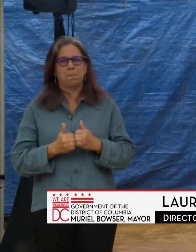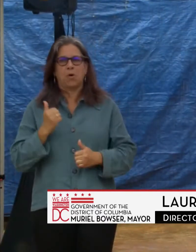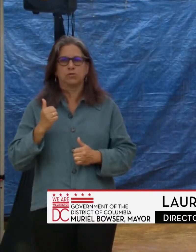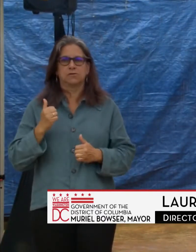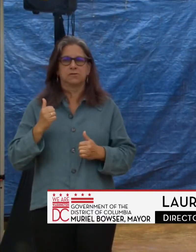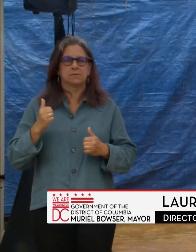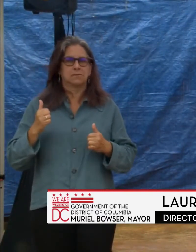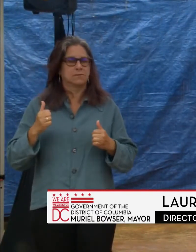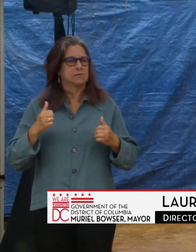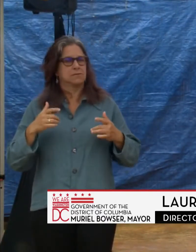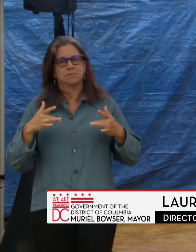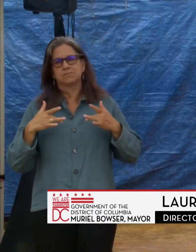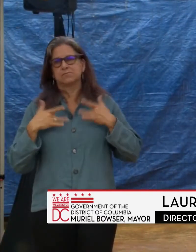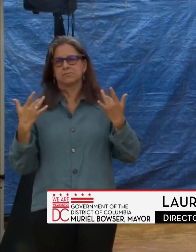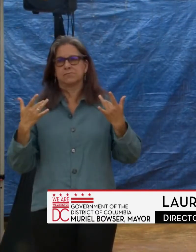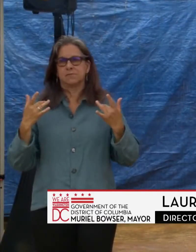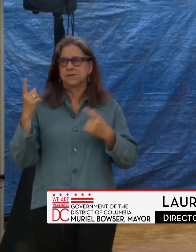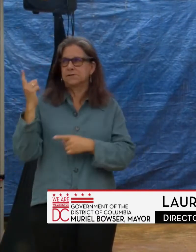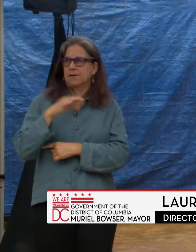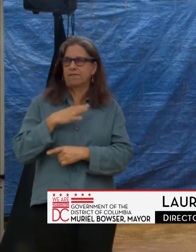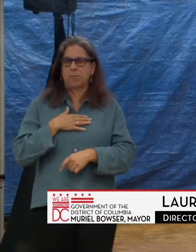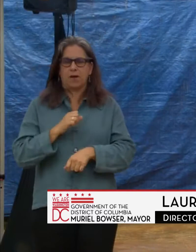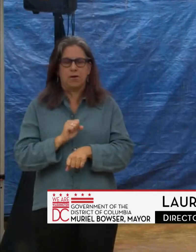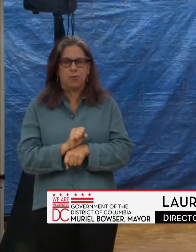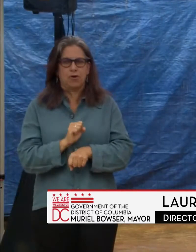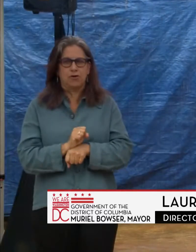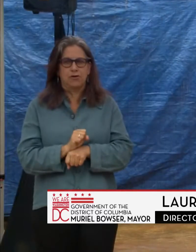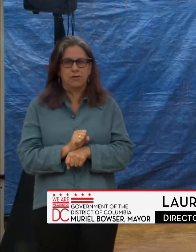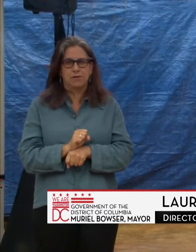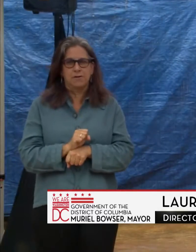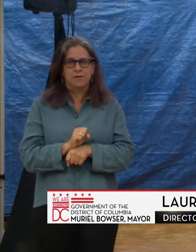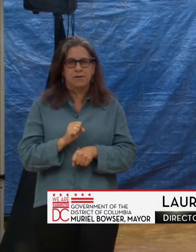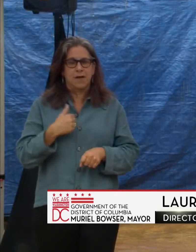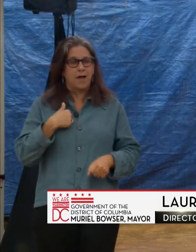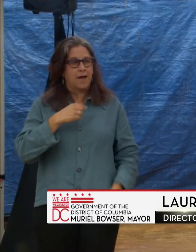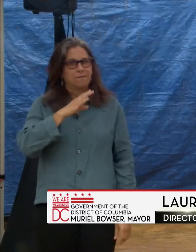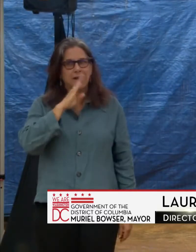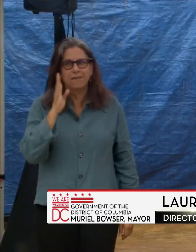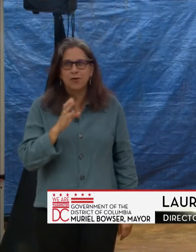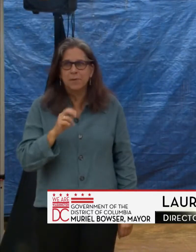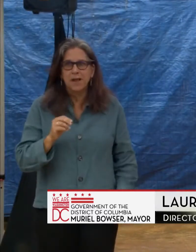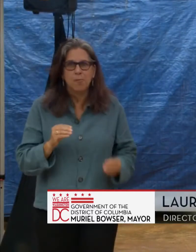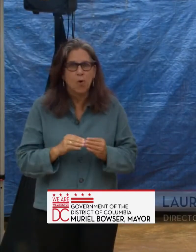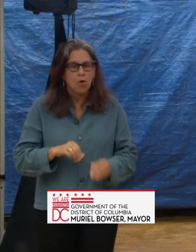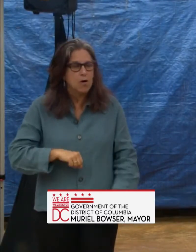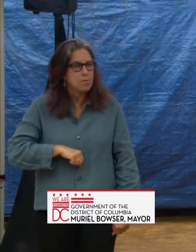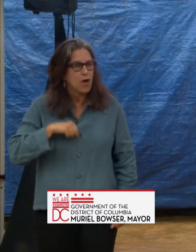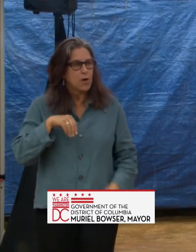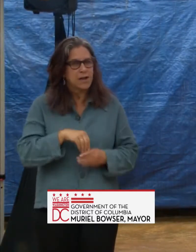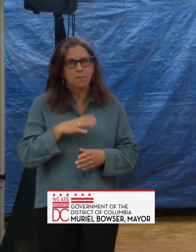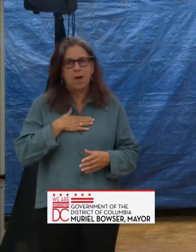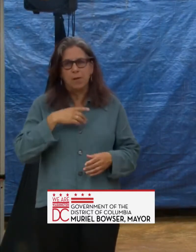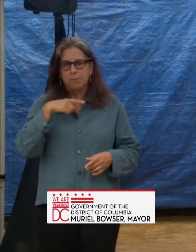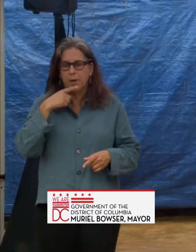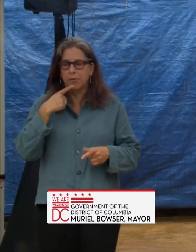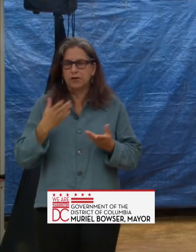I HAVE NEVER BEEN MORE PROUD TO BE A PUBLIC SERVANT AND TO BE A PUBLIC SERVANT IN THE DISTRICT OF COLUMBIA.